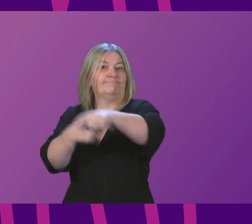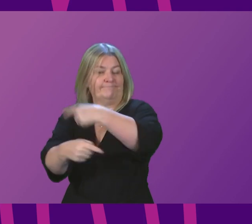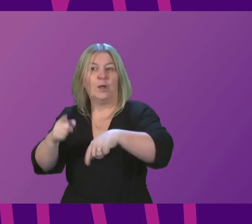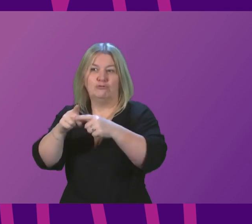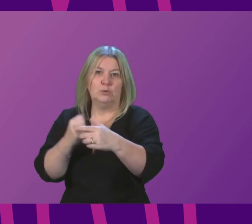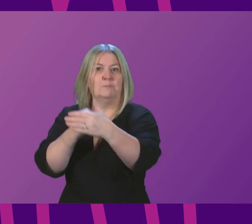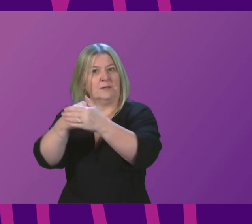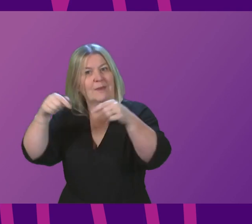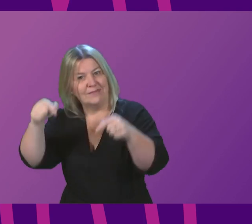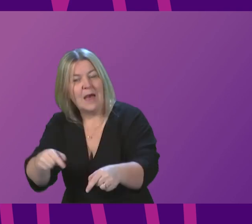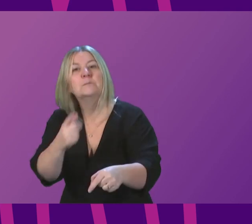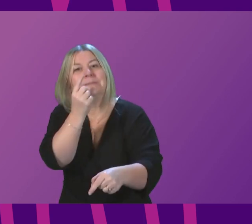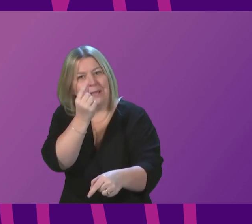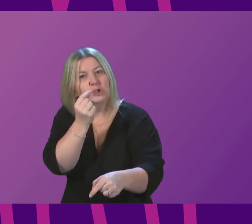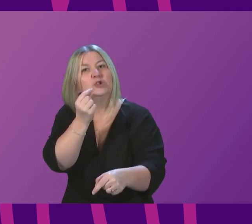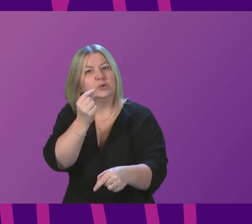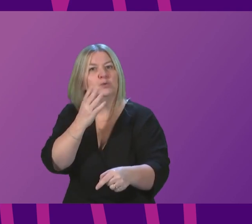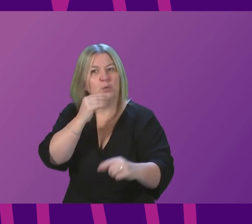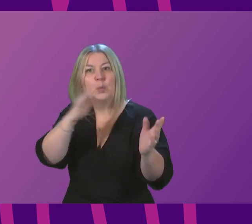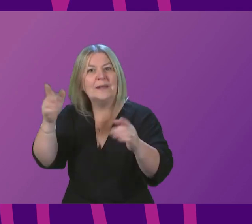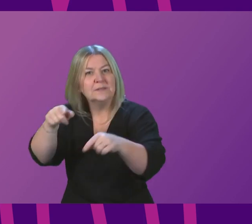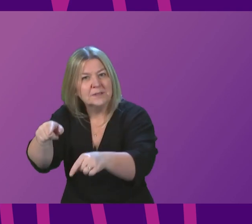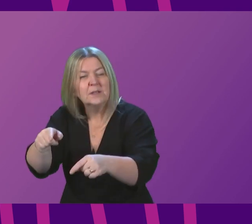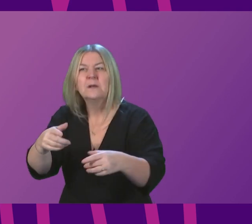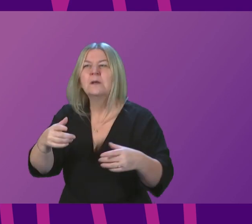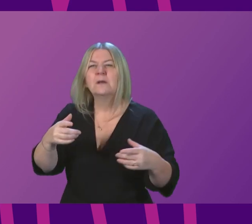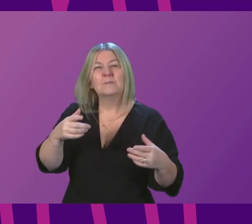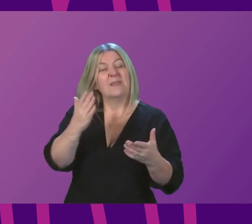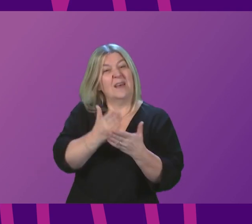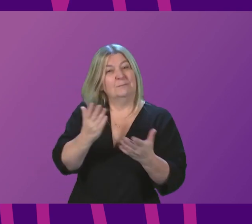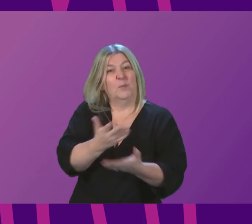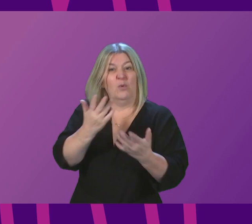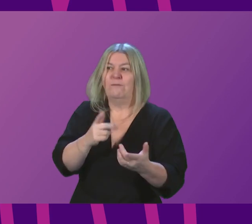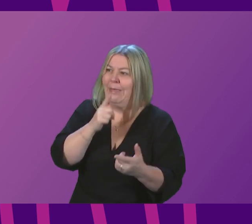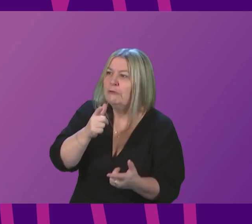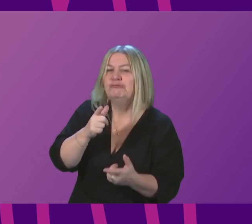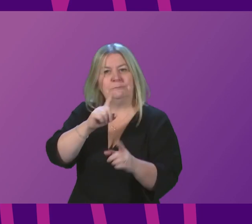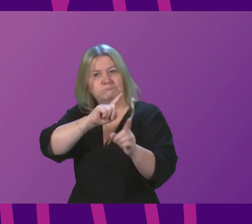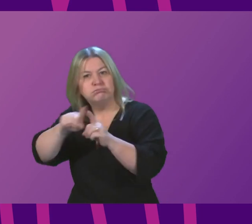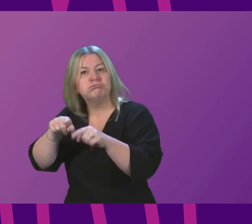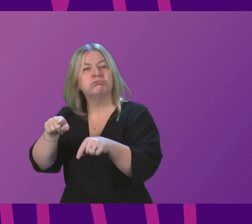We are focused on making sure, both for our energy needs and for the jobs and economic